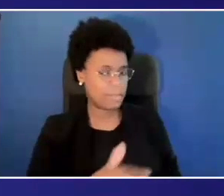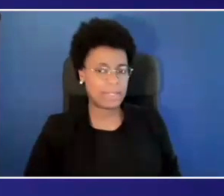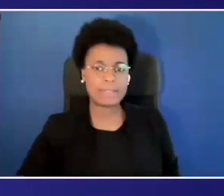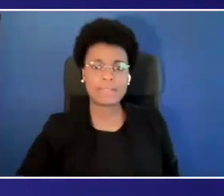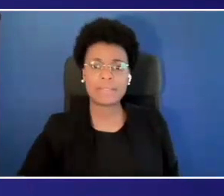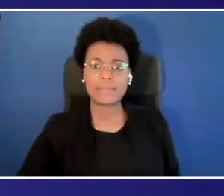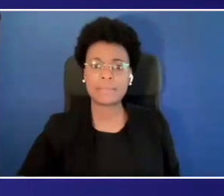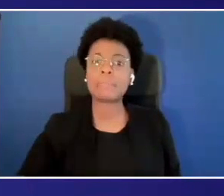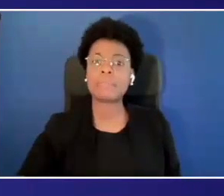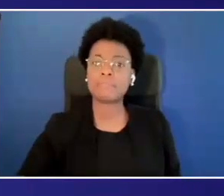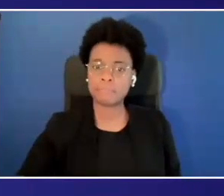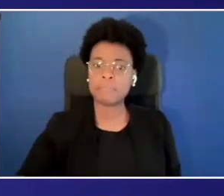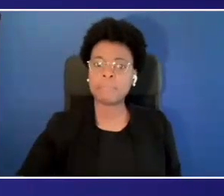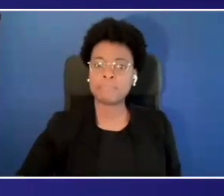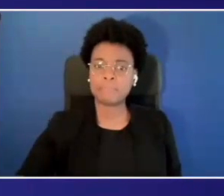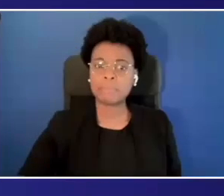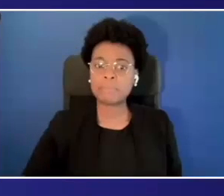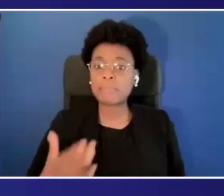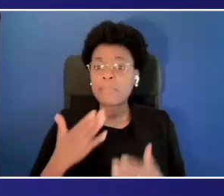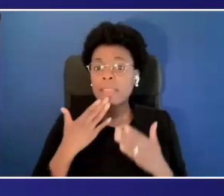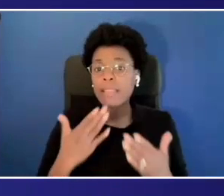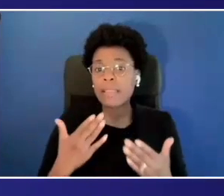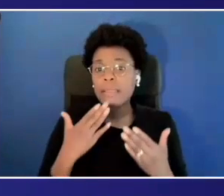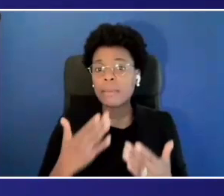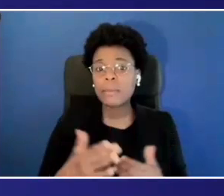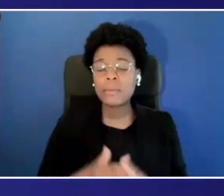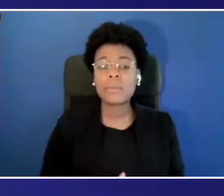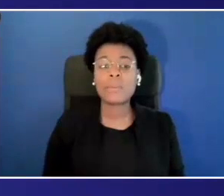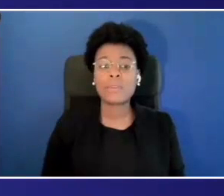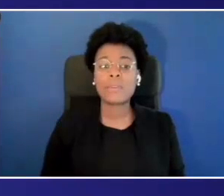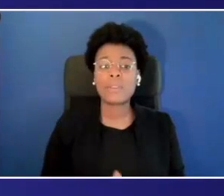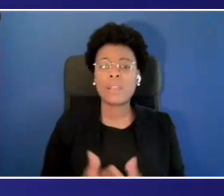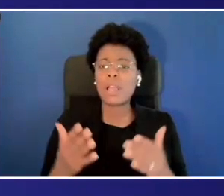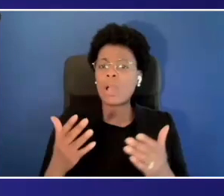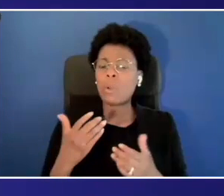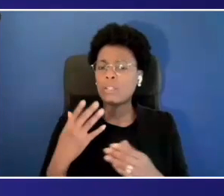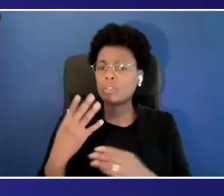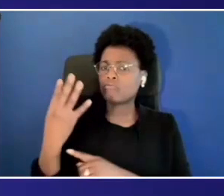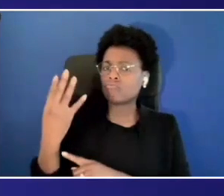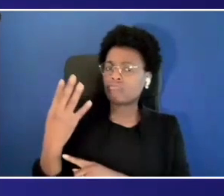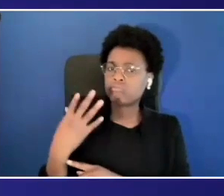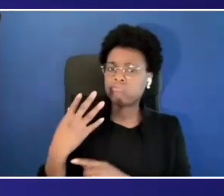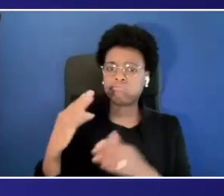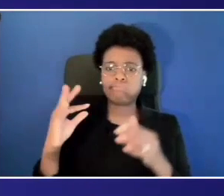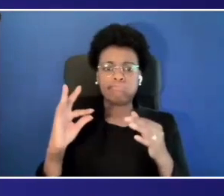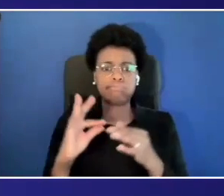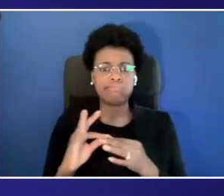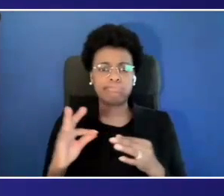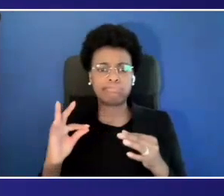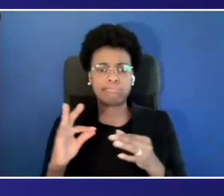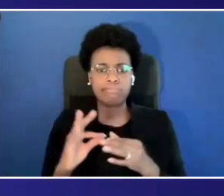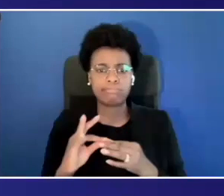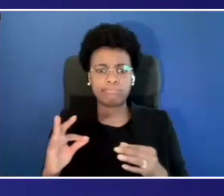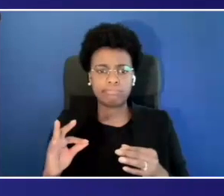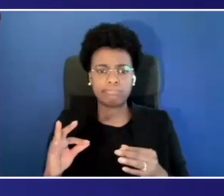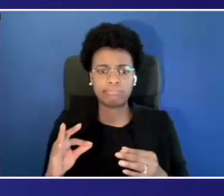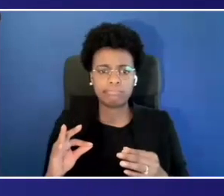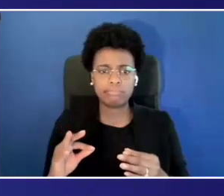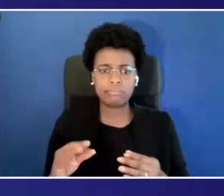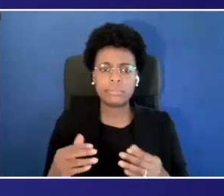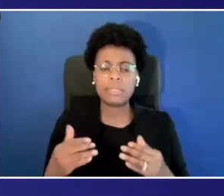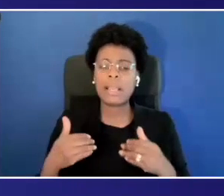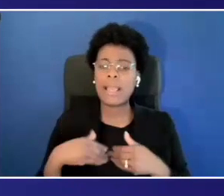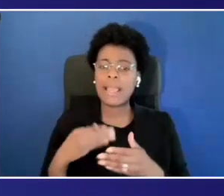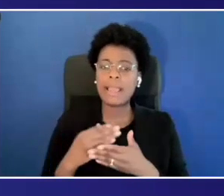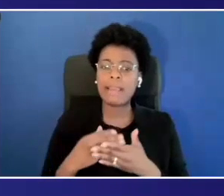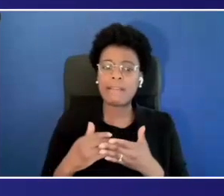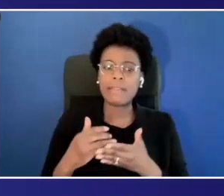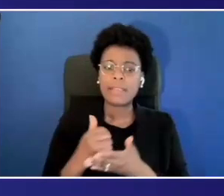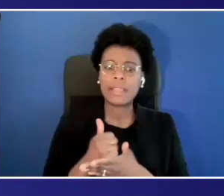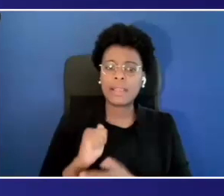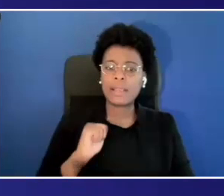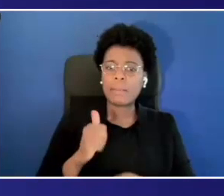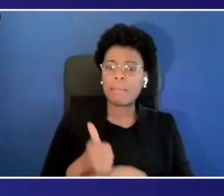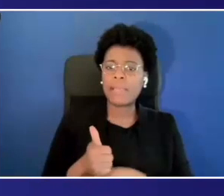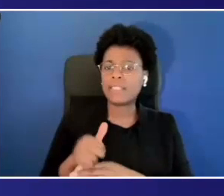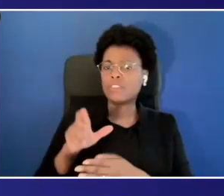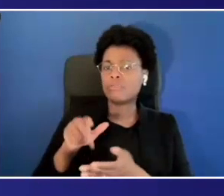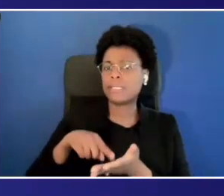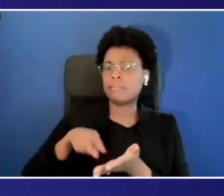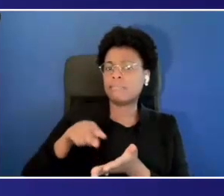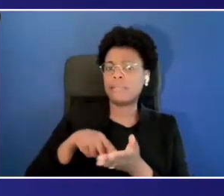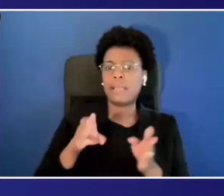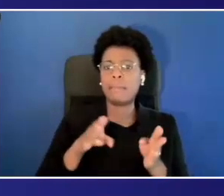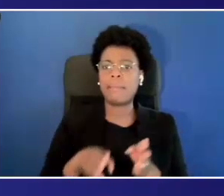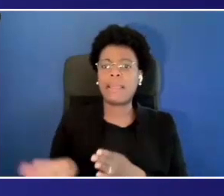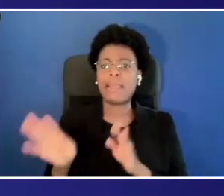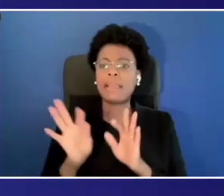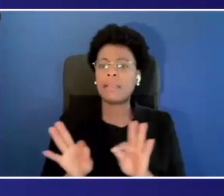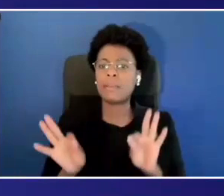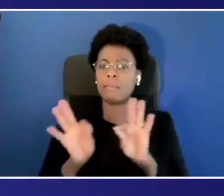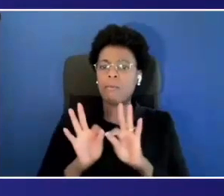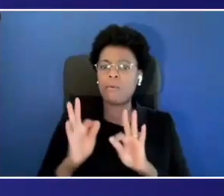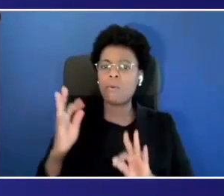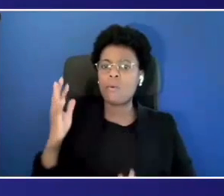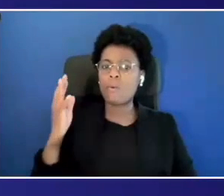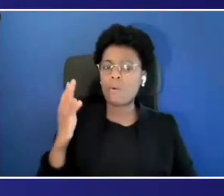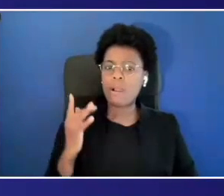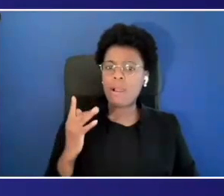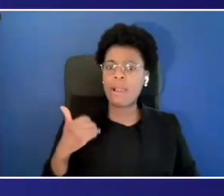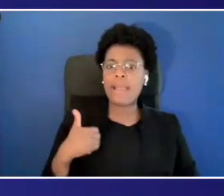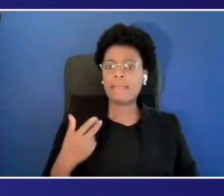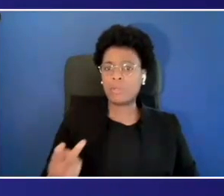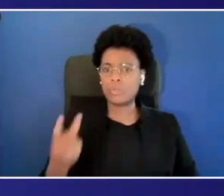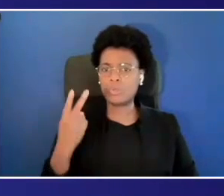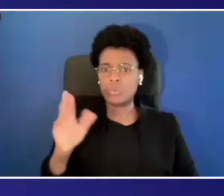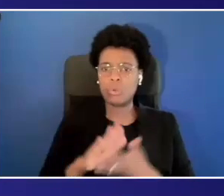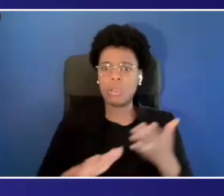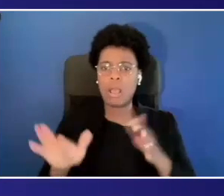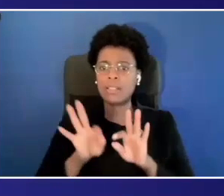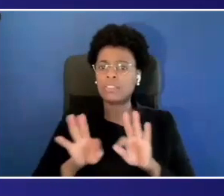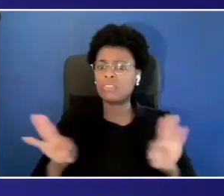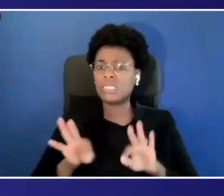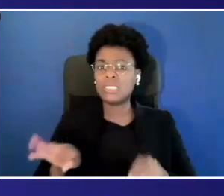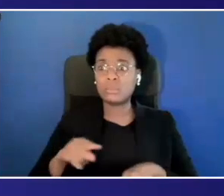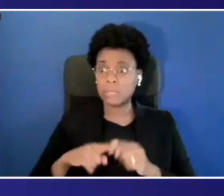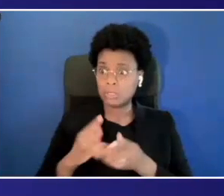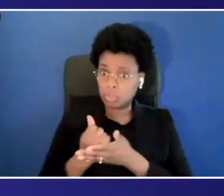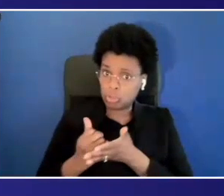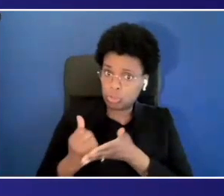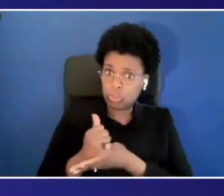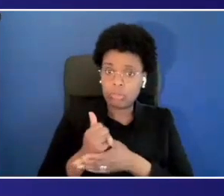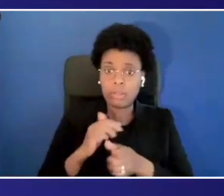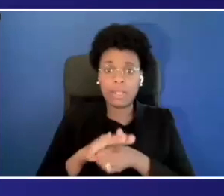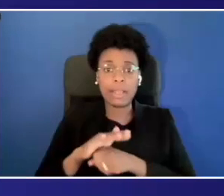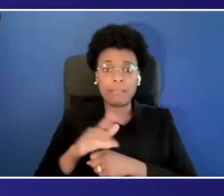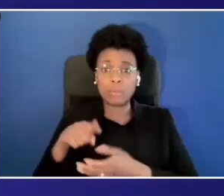Okay, thank you. I just wanted to come on and say, I have the income based repayment plans and it's very important to me because I have 2 college degrees but I don't make enough to fully pay it right now.